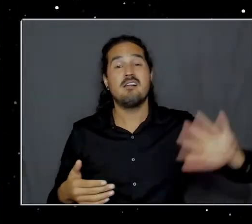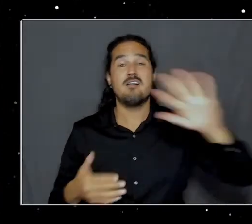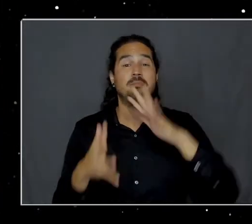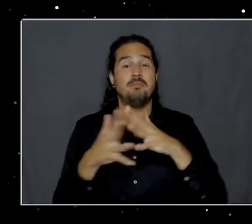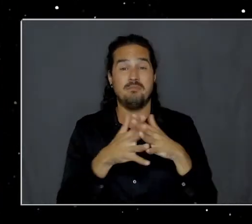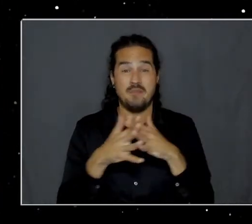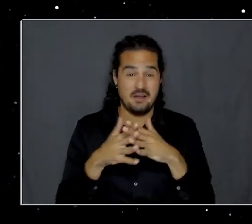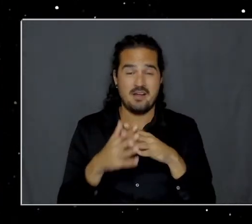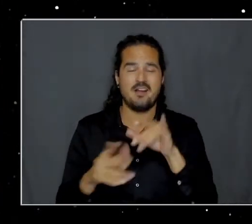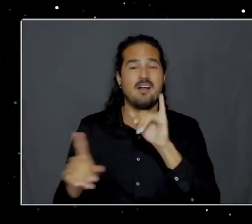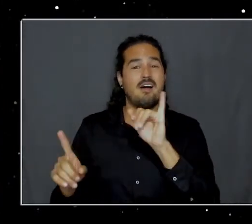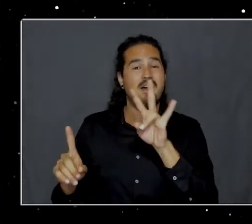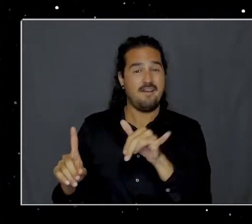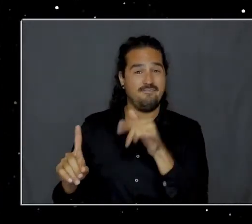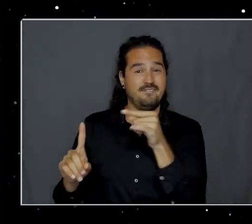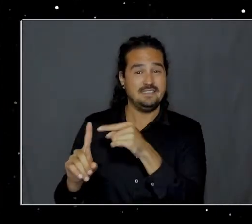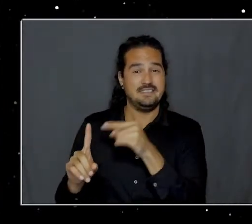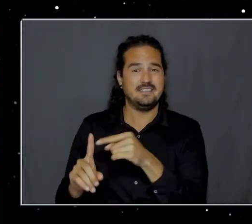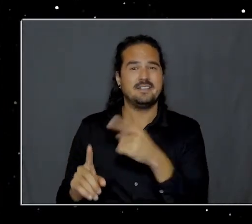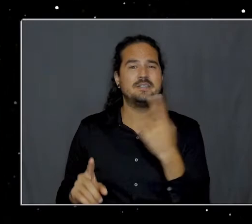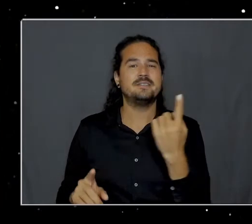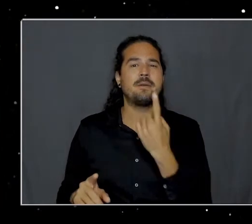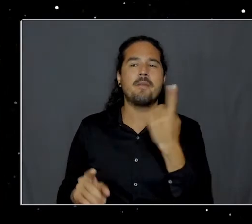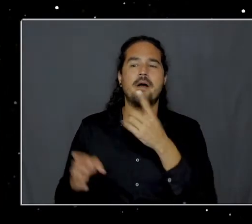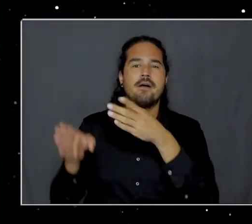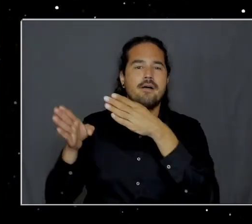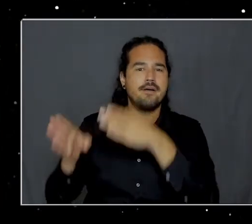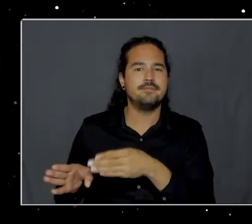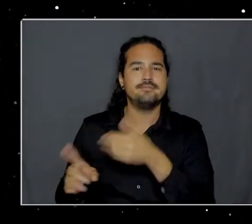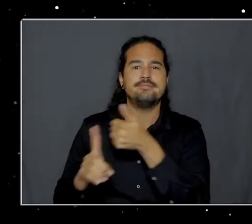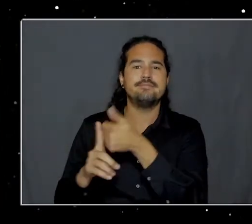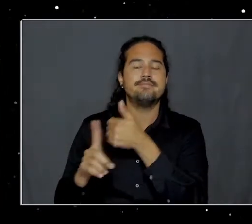SHE'S SOMEONE THAT I THINK WILL